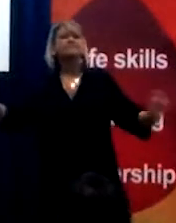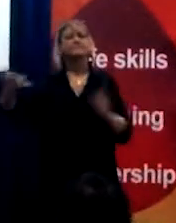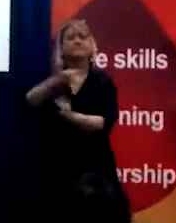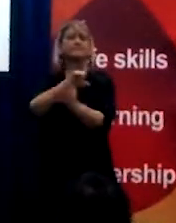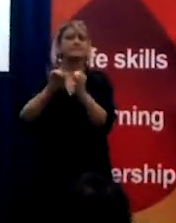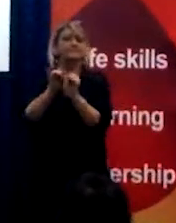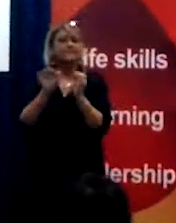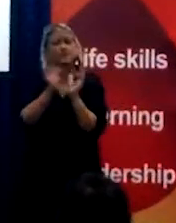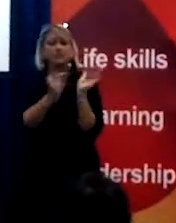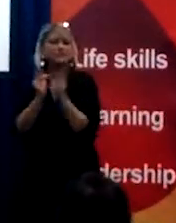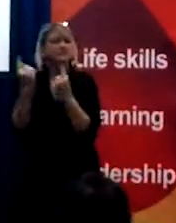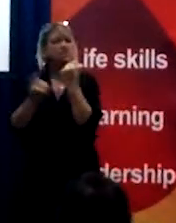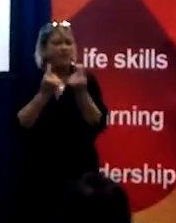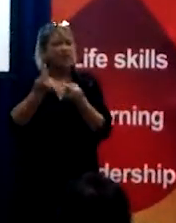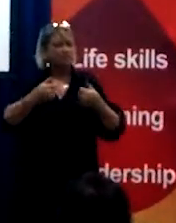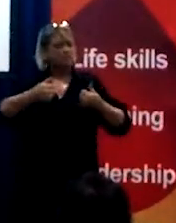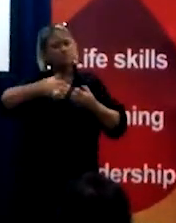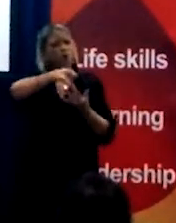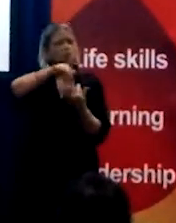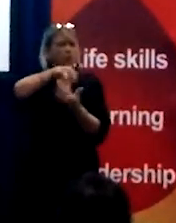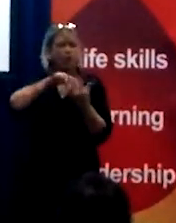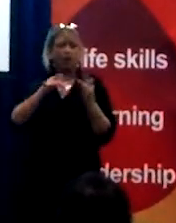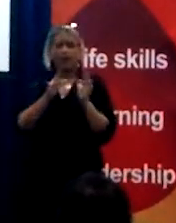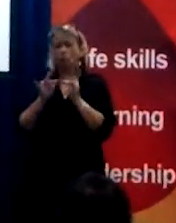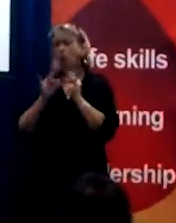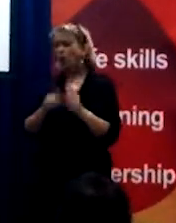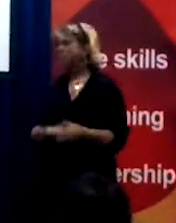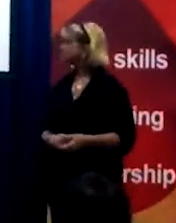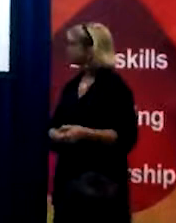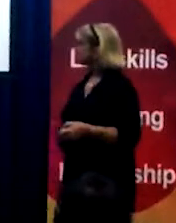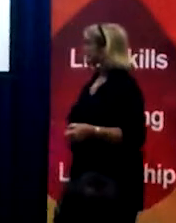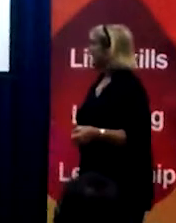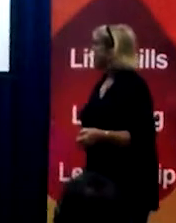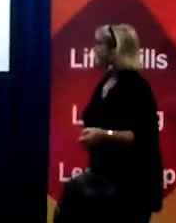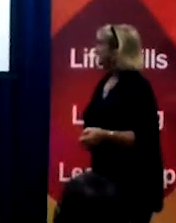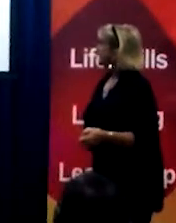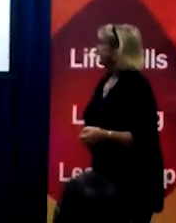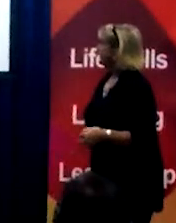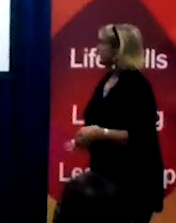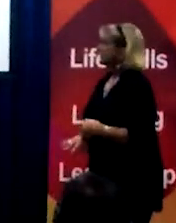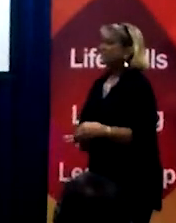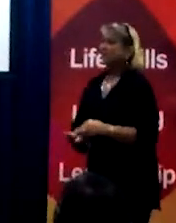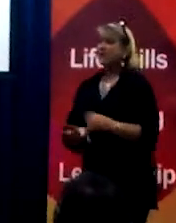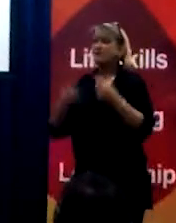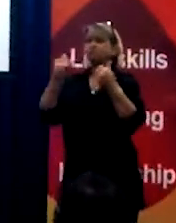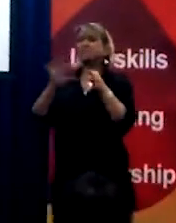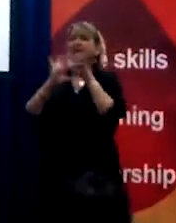get to stay in touch. We do have good links with Shenton College.